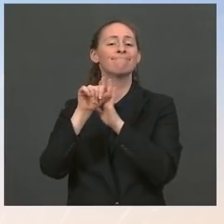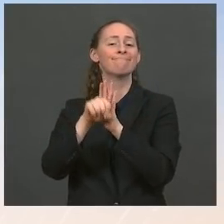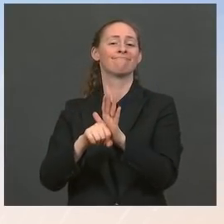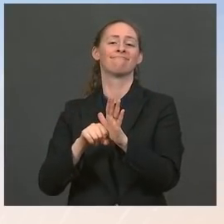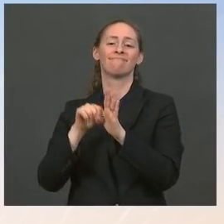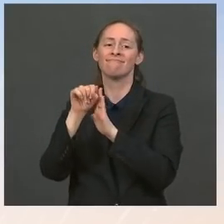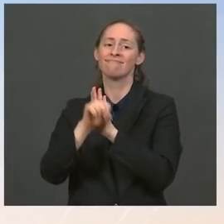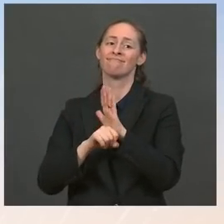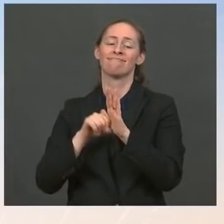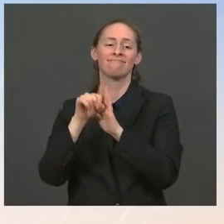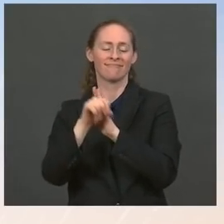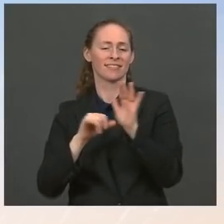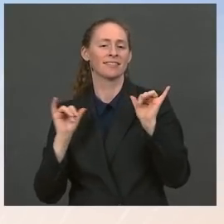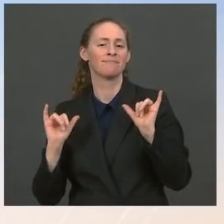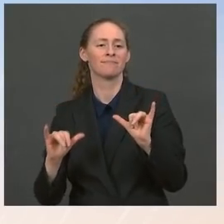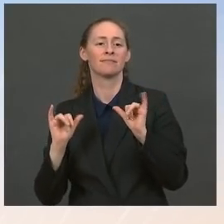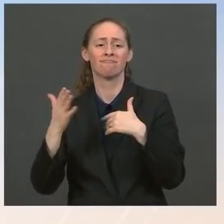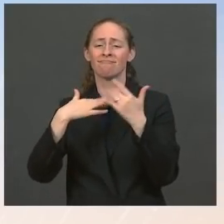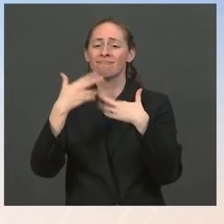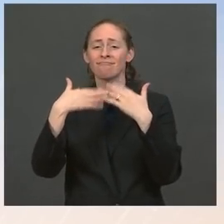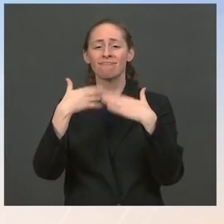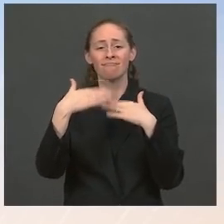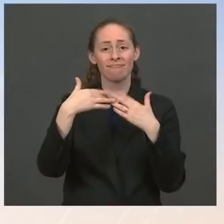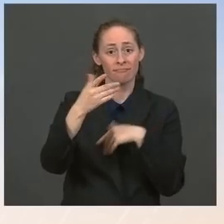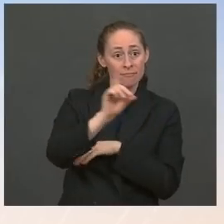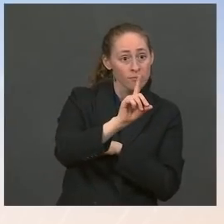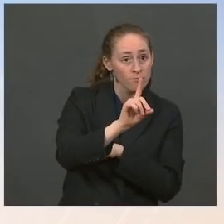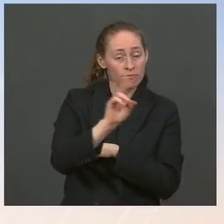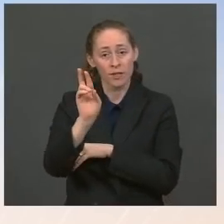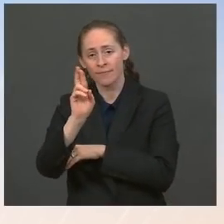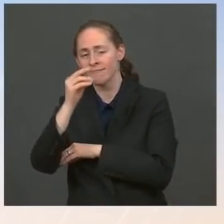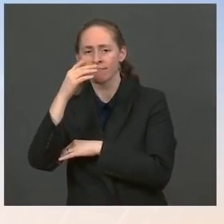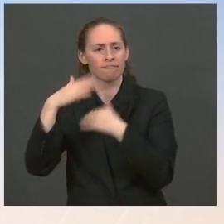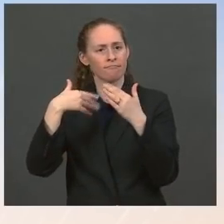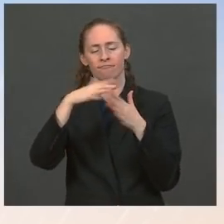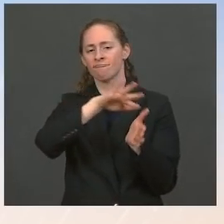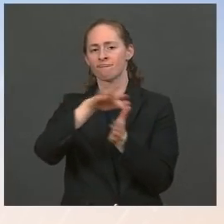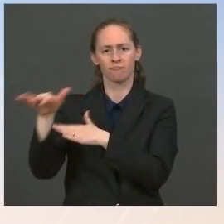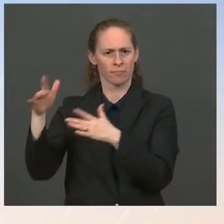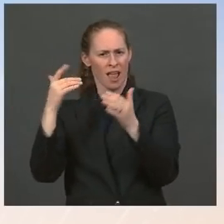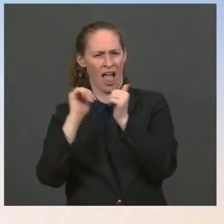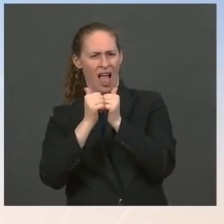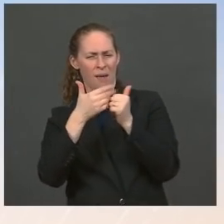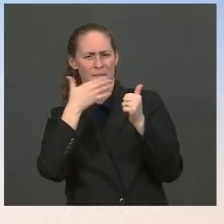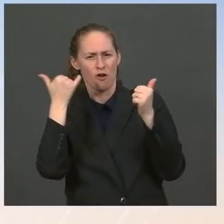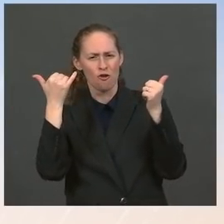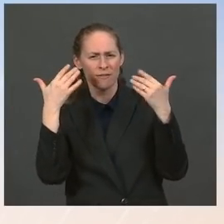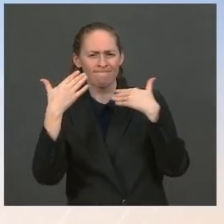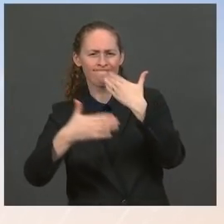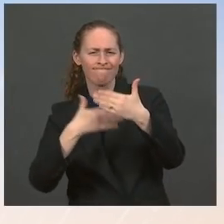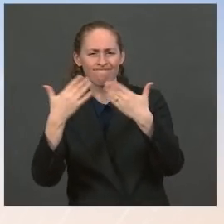whether it's a Democrat or Republican, that this is how we have to move forward to make sure that we get out of the situation that we're in,